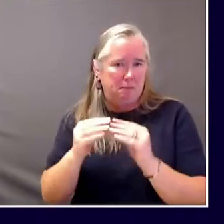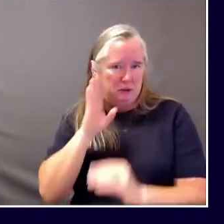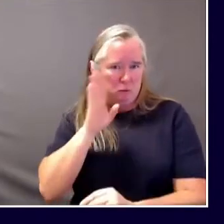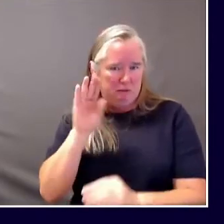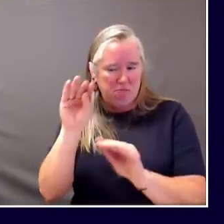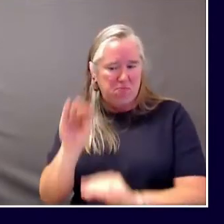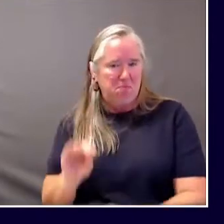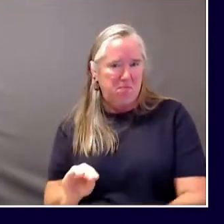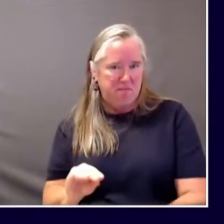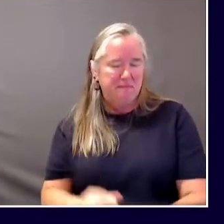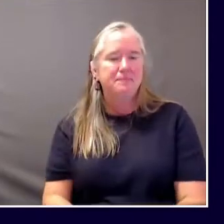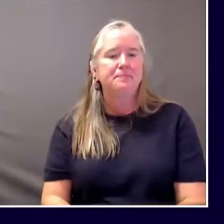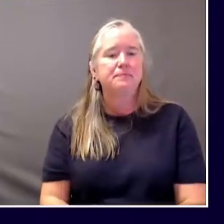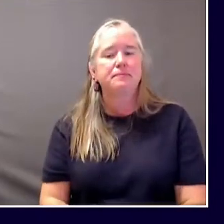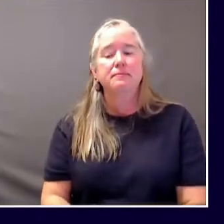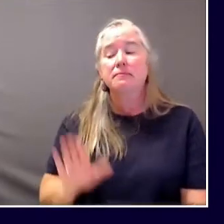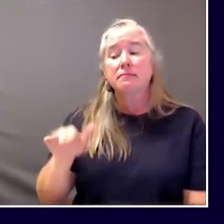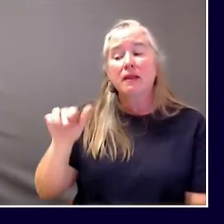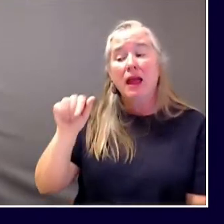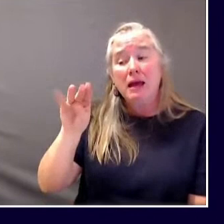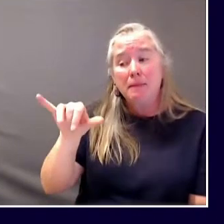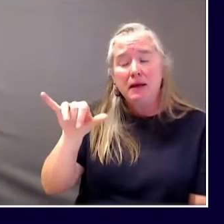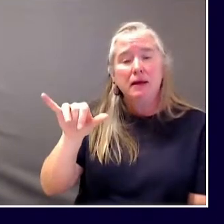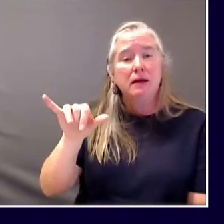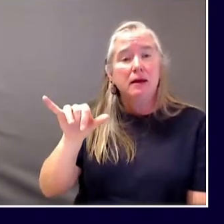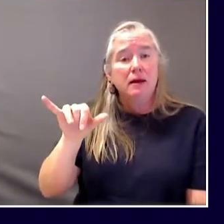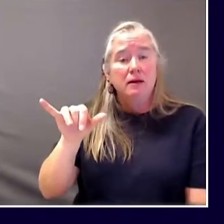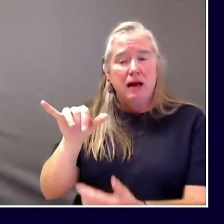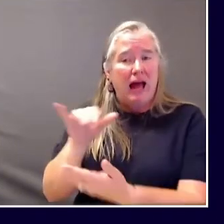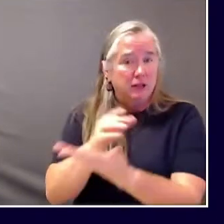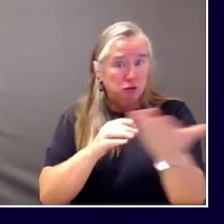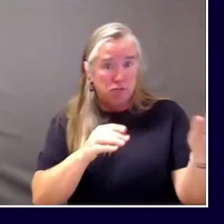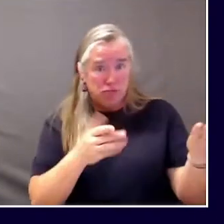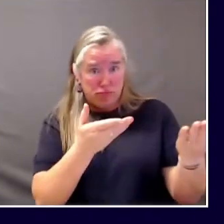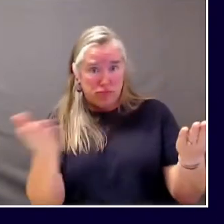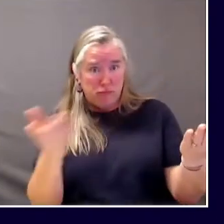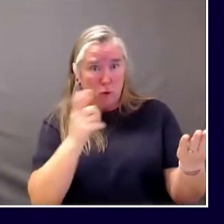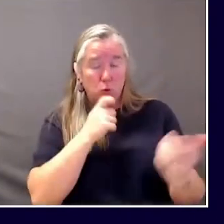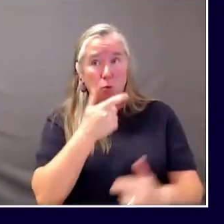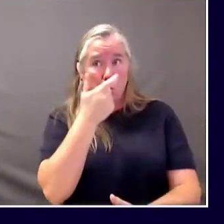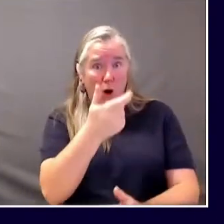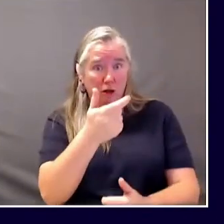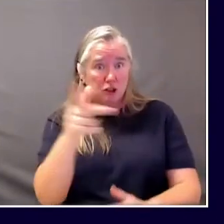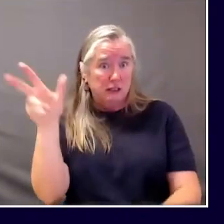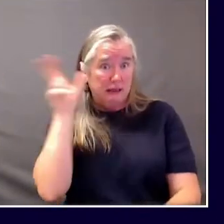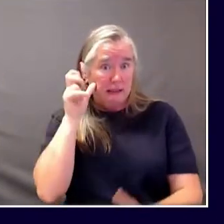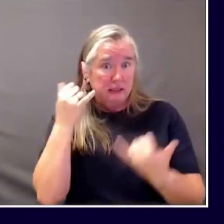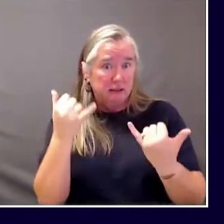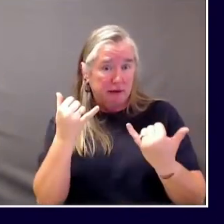that if you if you are listening or